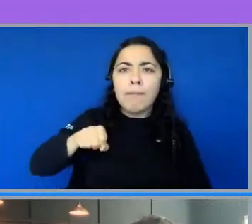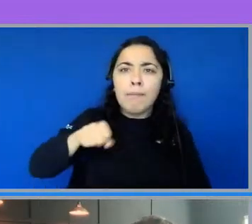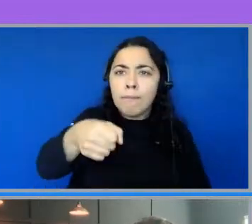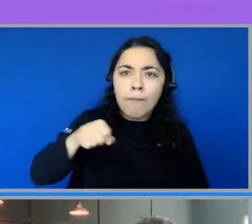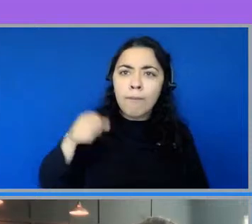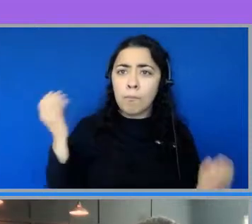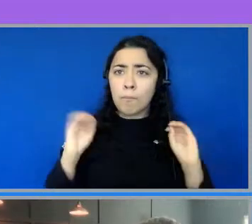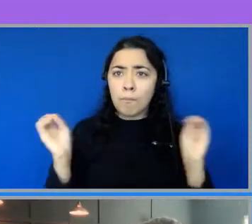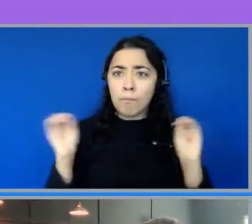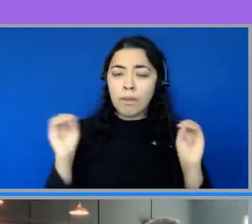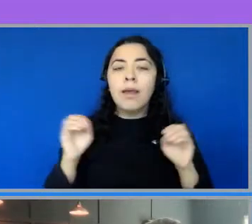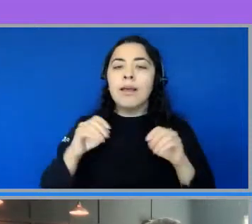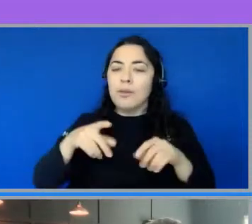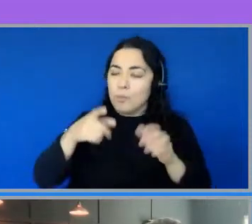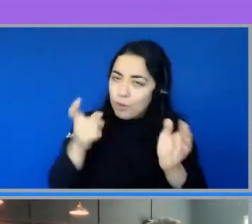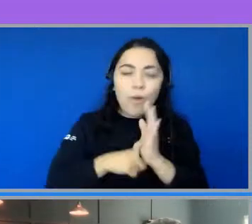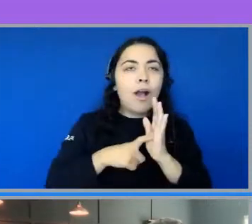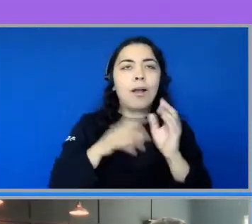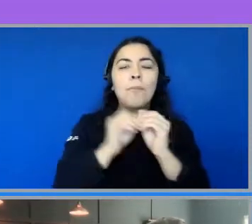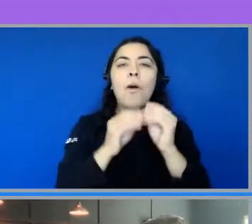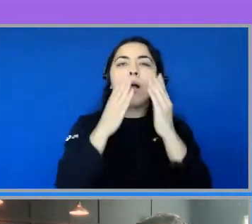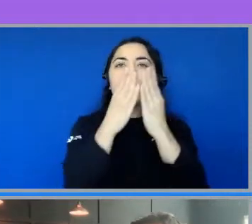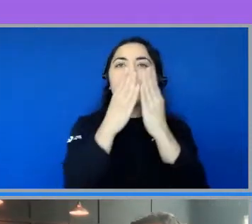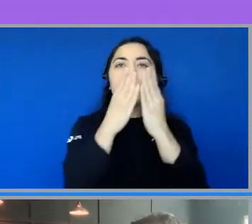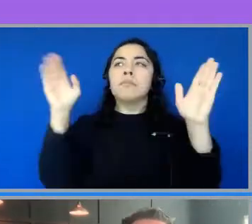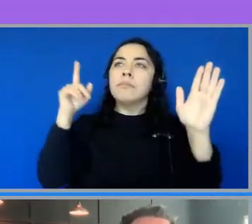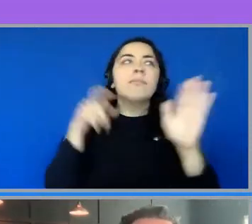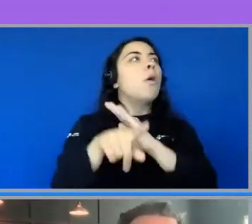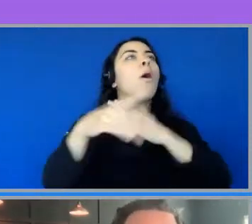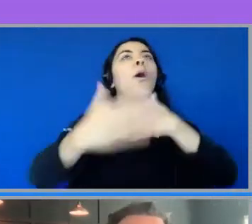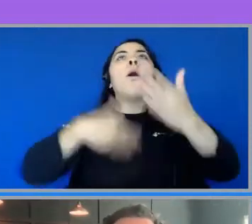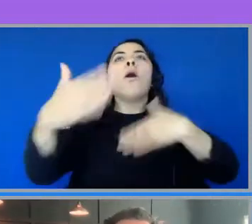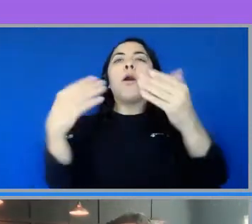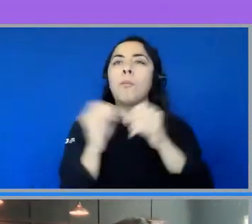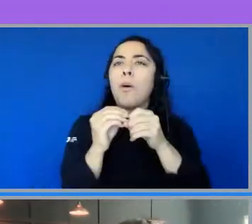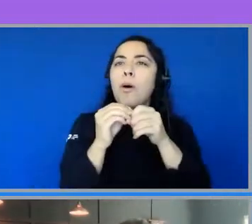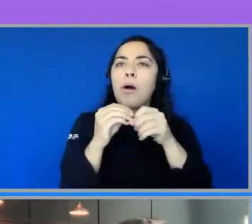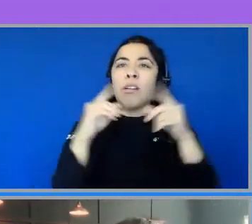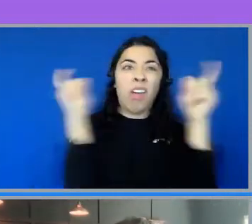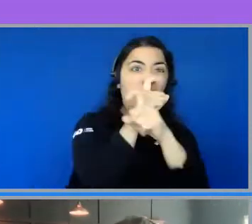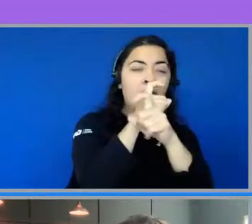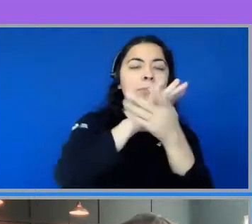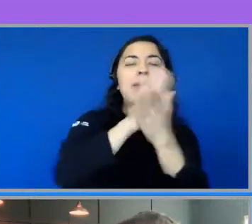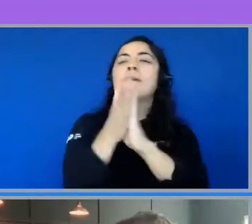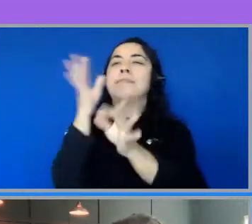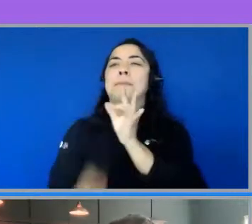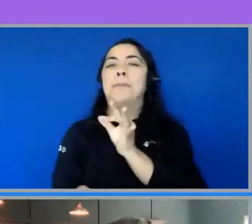here. Simplify some of these complex concepts and statements. So similar to that big, complicated statement,